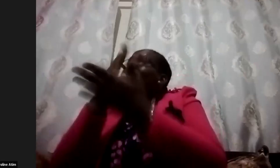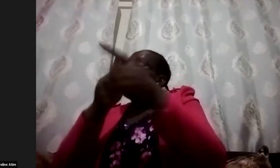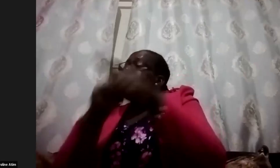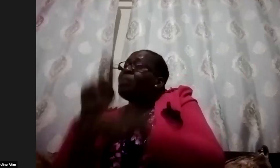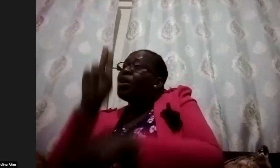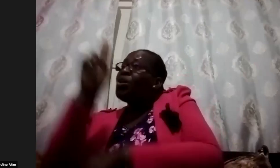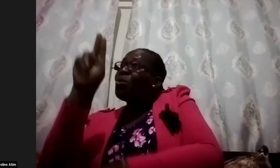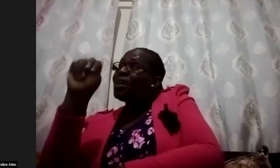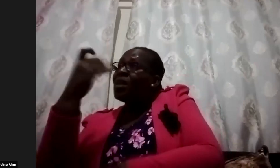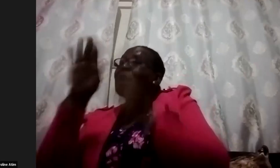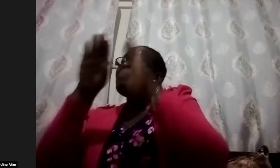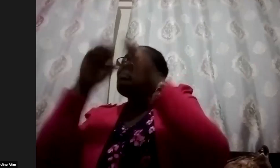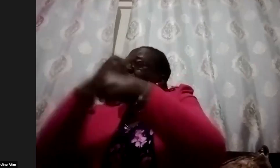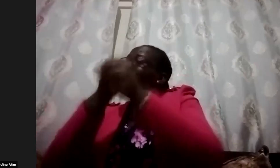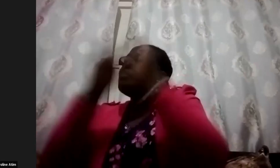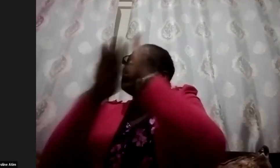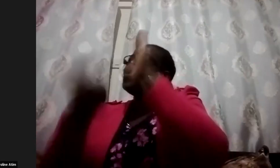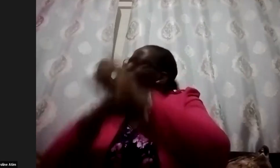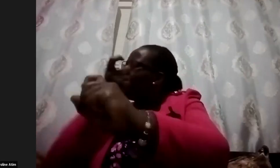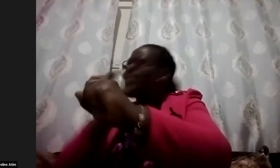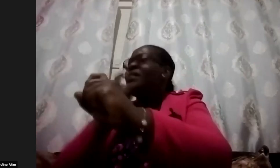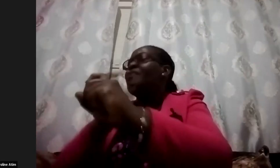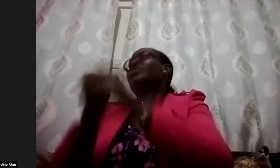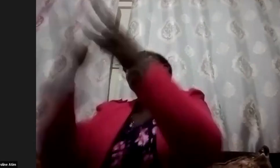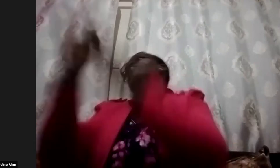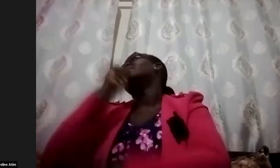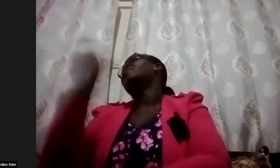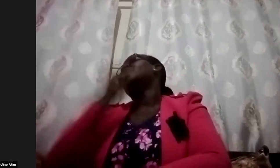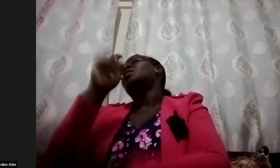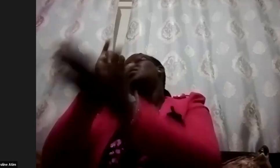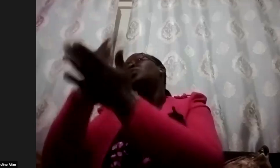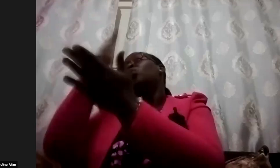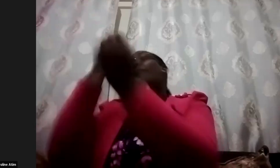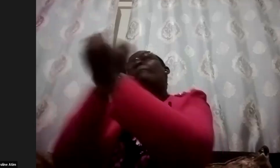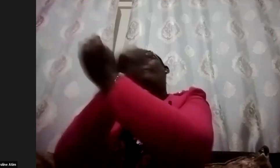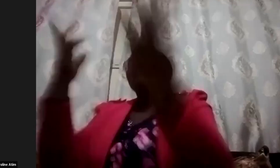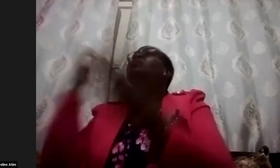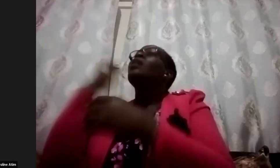also sometimes the deaf people have their own people that they understand best. That's why very